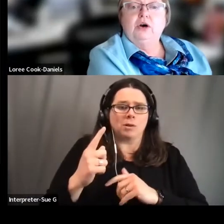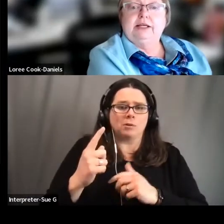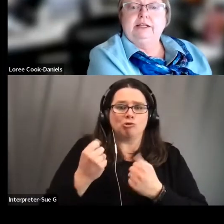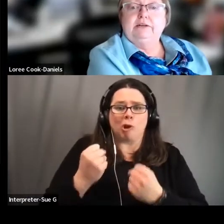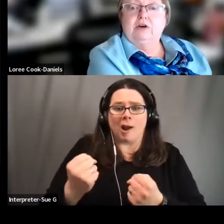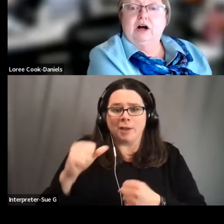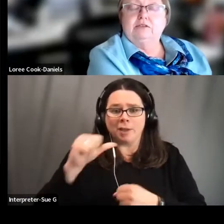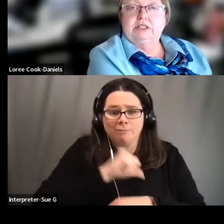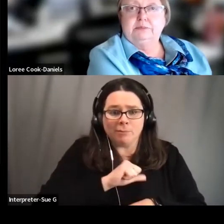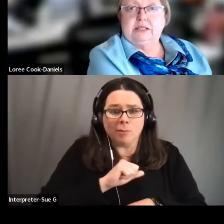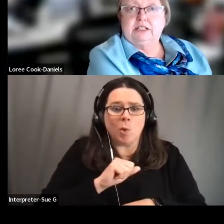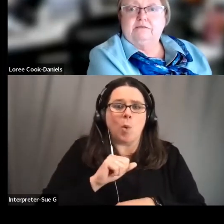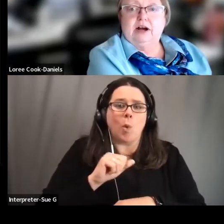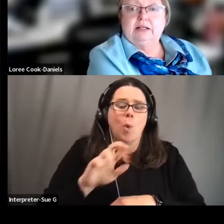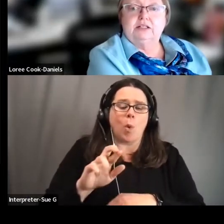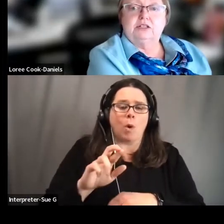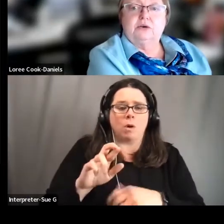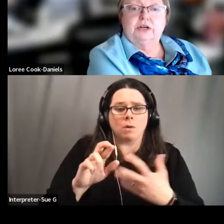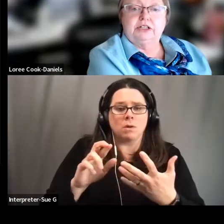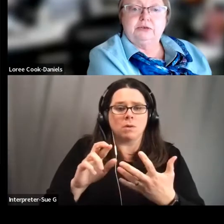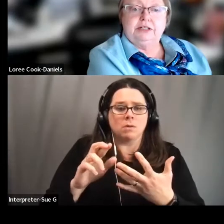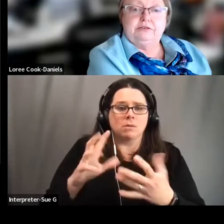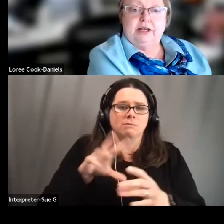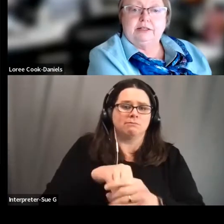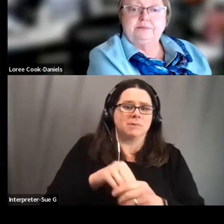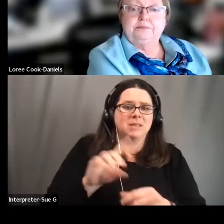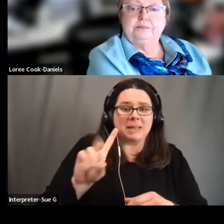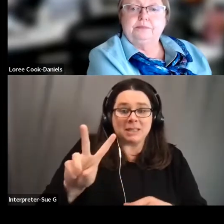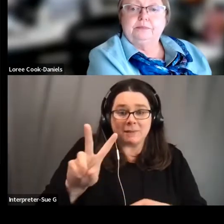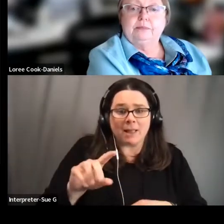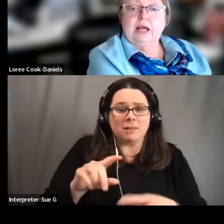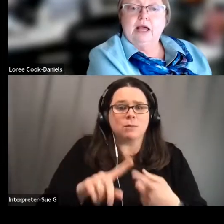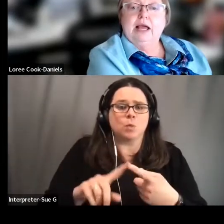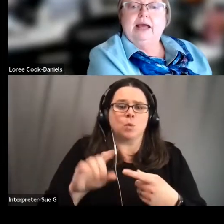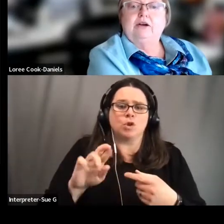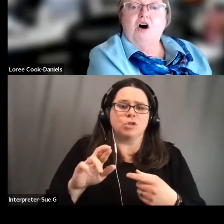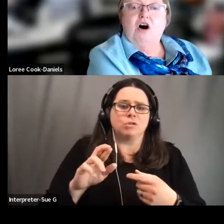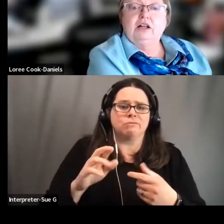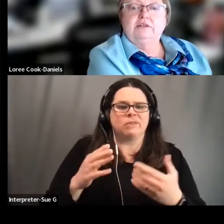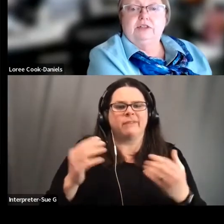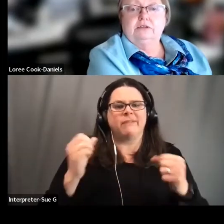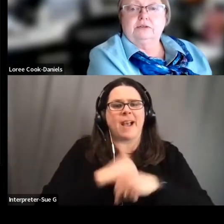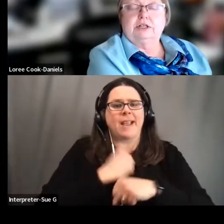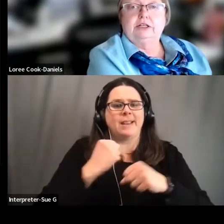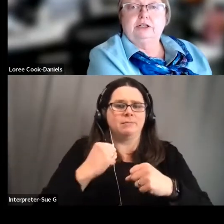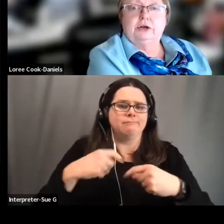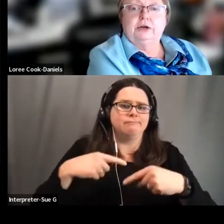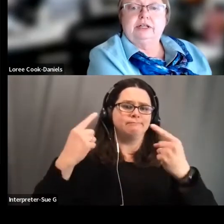or getting involved in domestic violence or a street fight and all of those in turn,